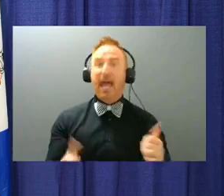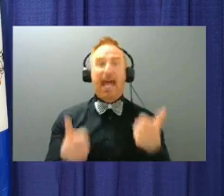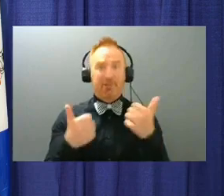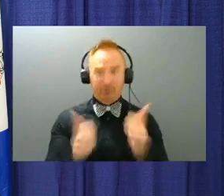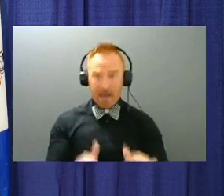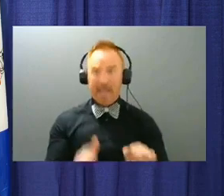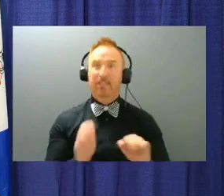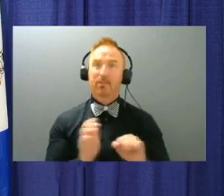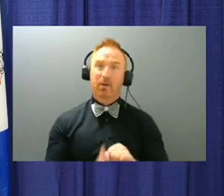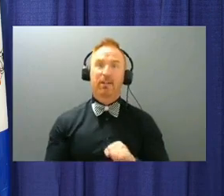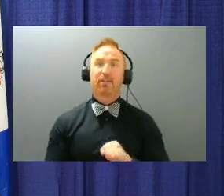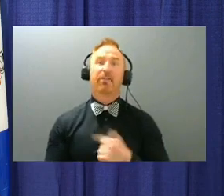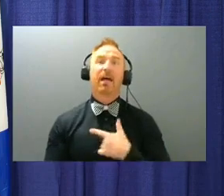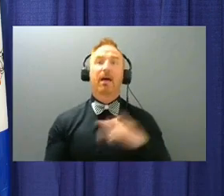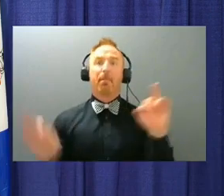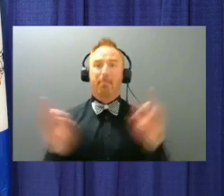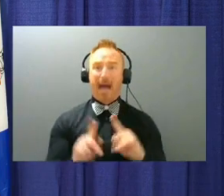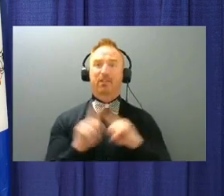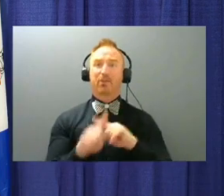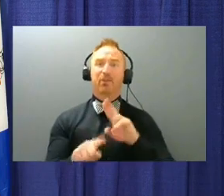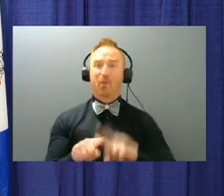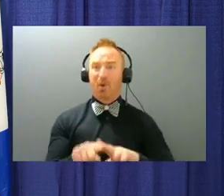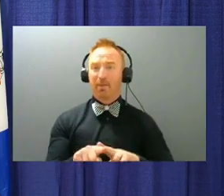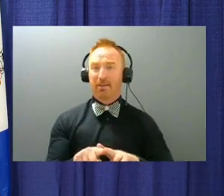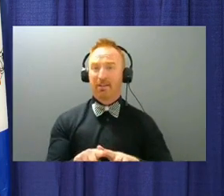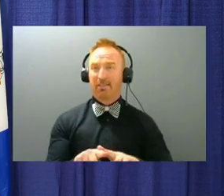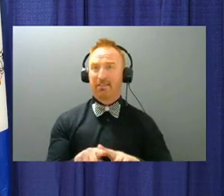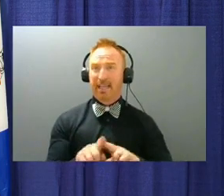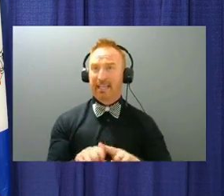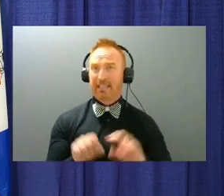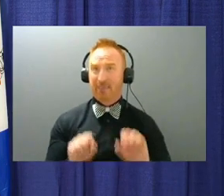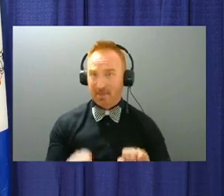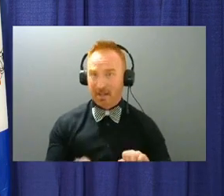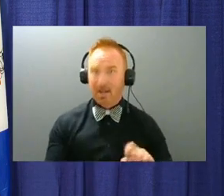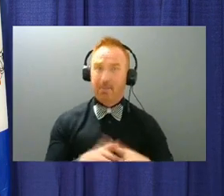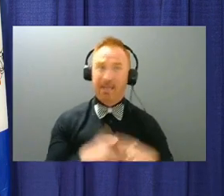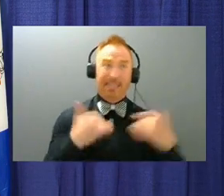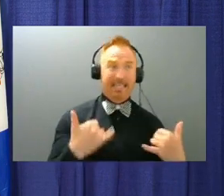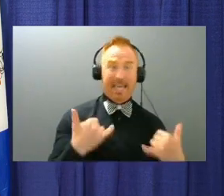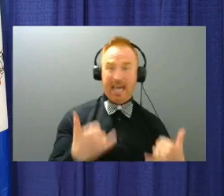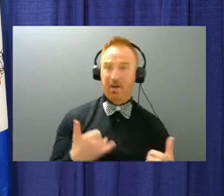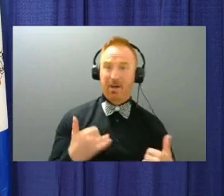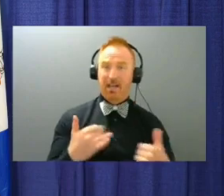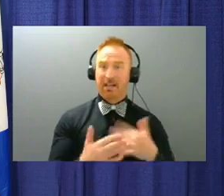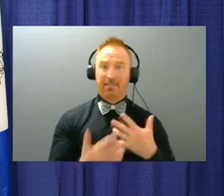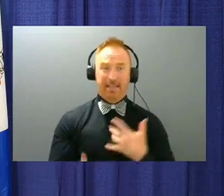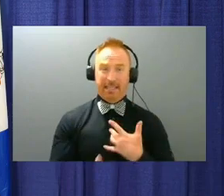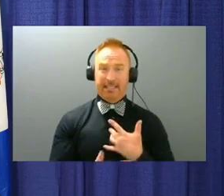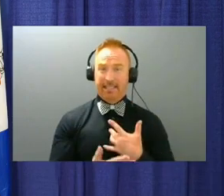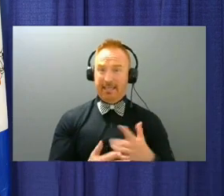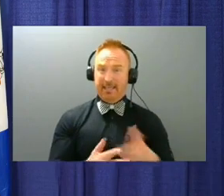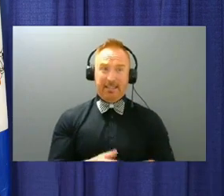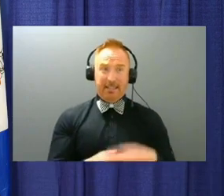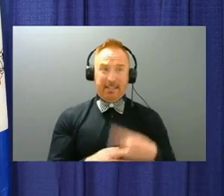and trying to get back to as normal as possible, in these unprecedented and extremely abnormal times.